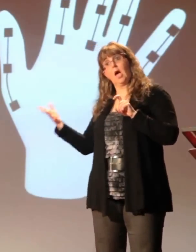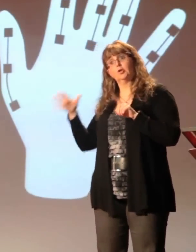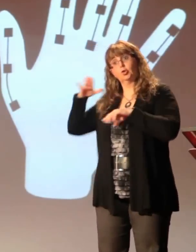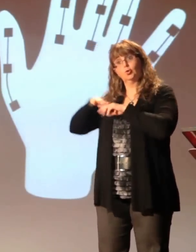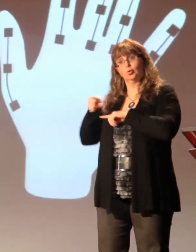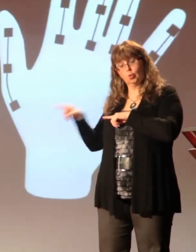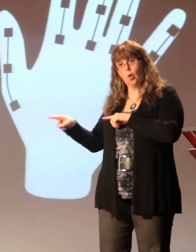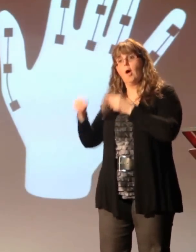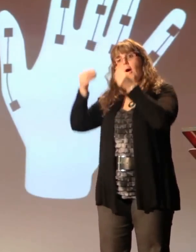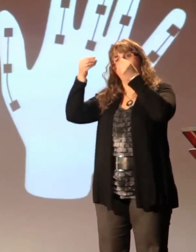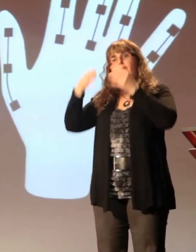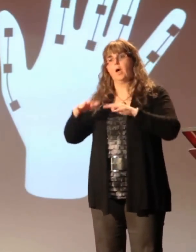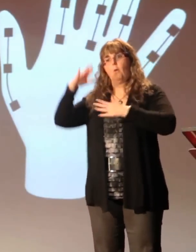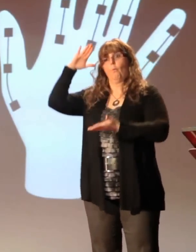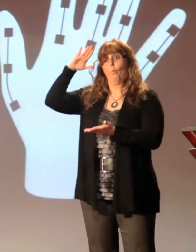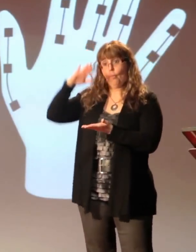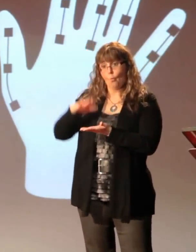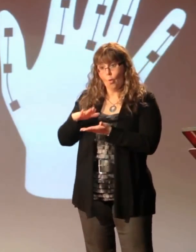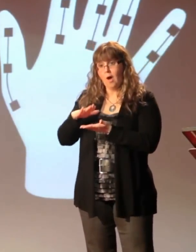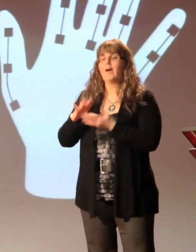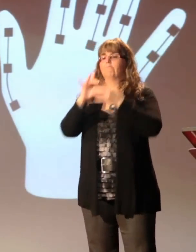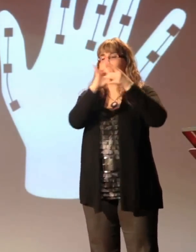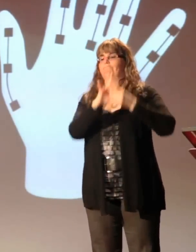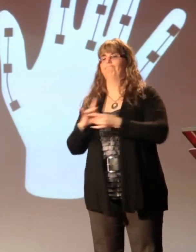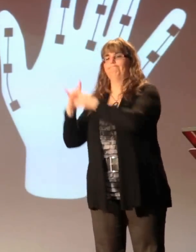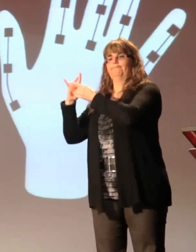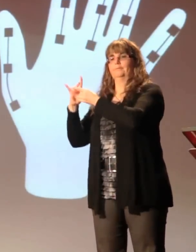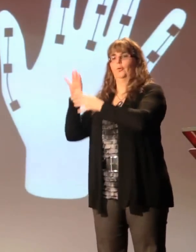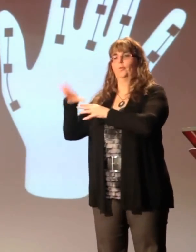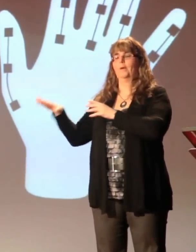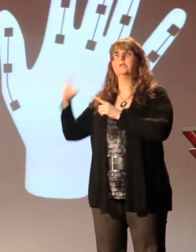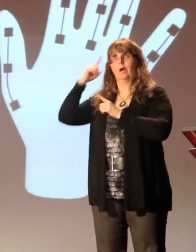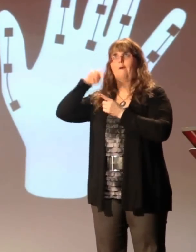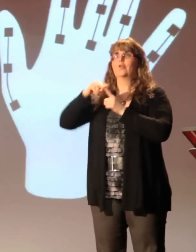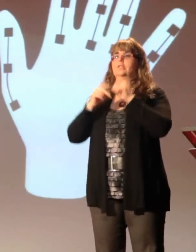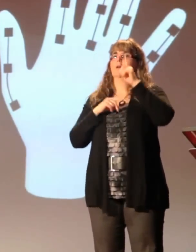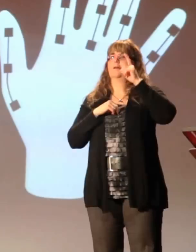As this loss of intensity is directly linked to precise movement...